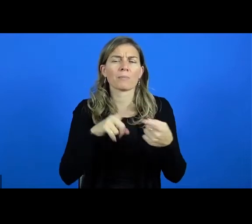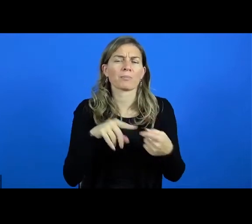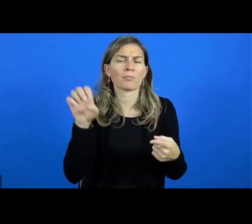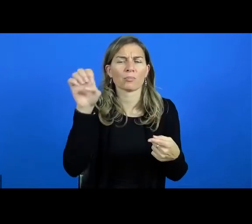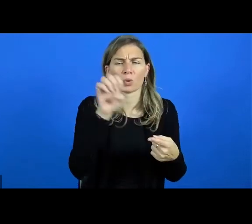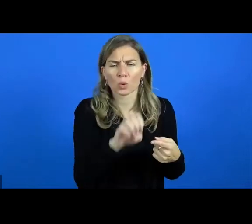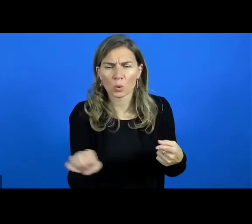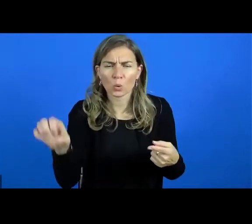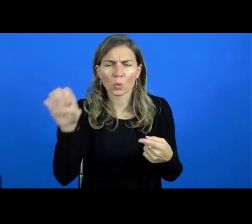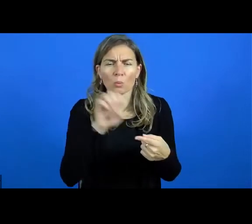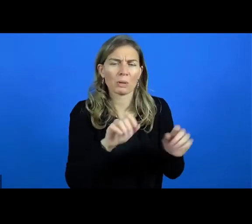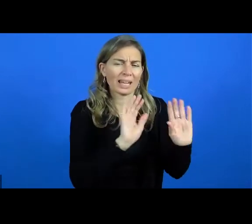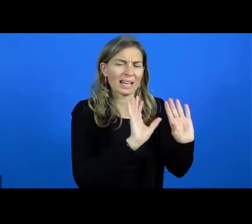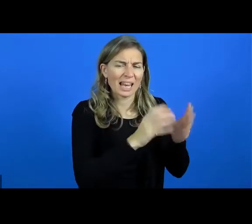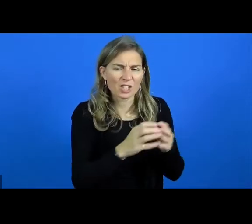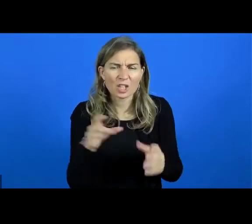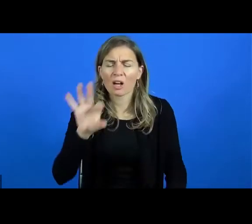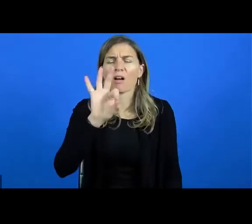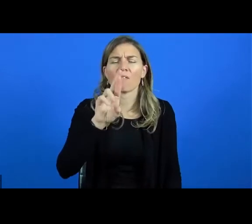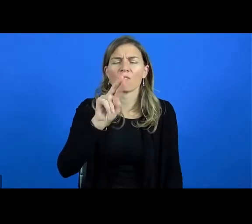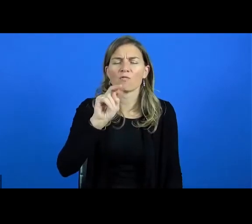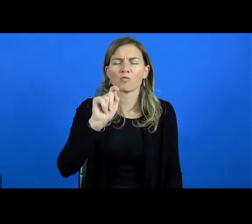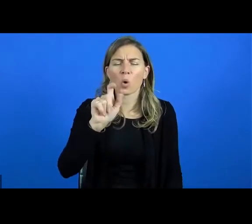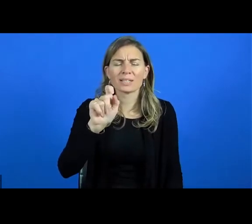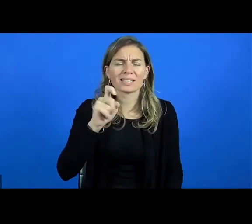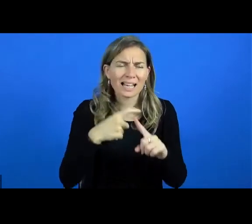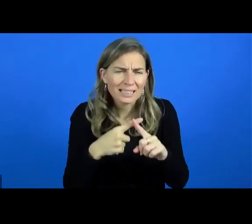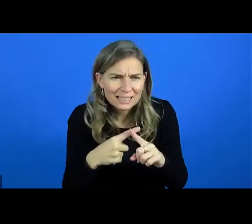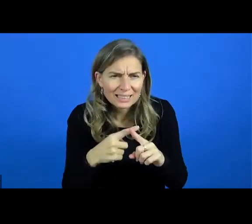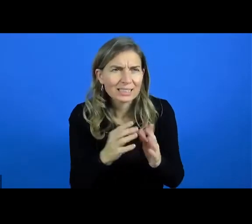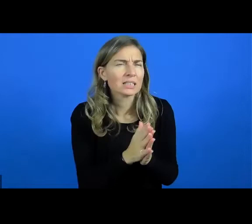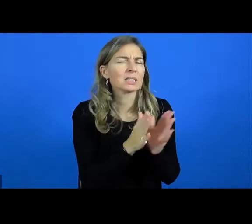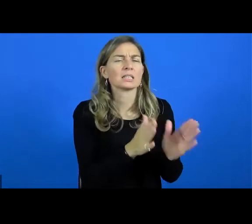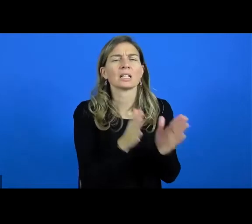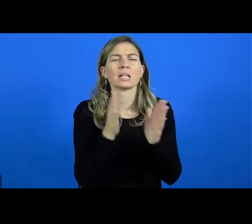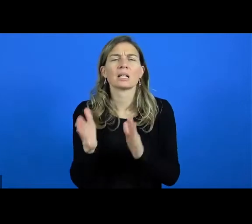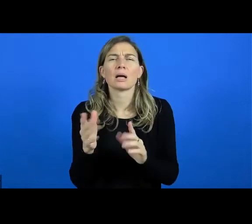which is a support agencY like Medicine Agency.